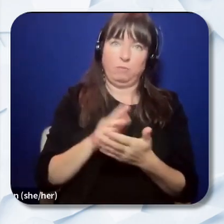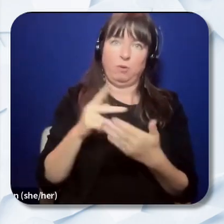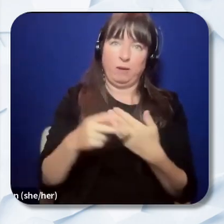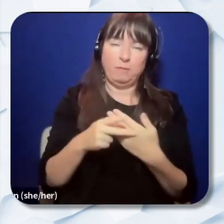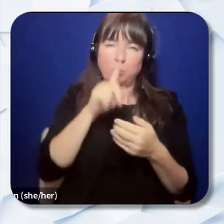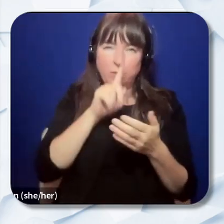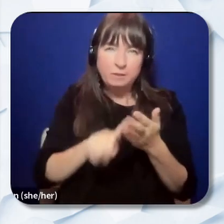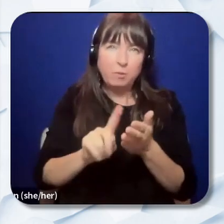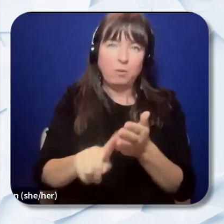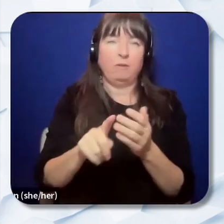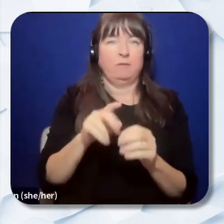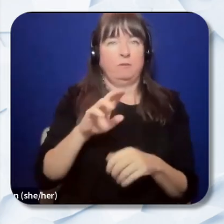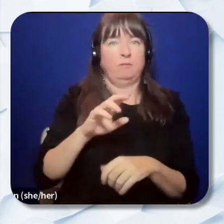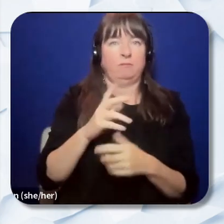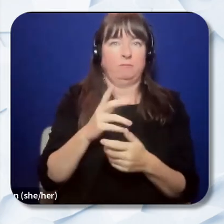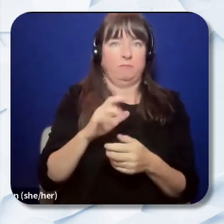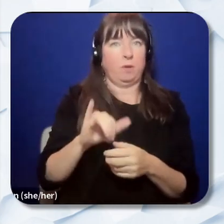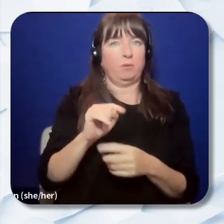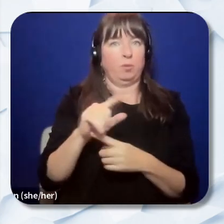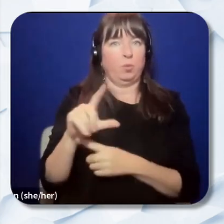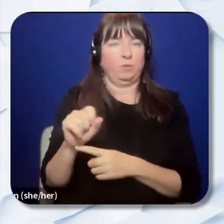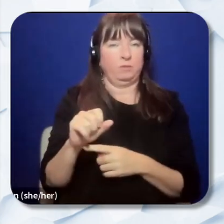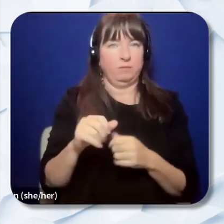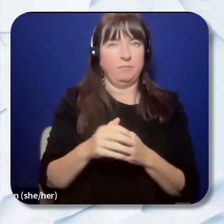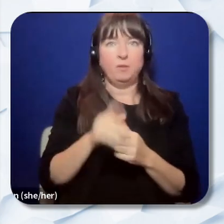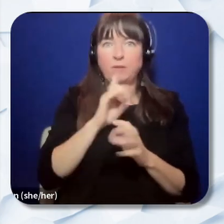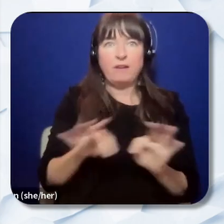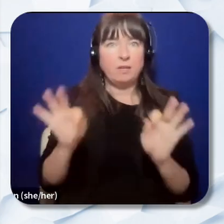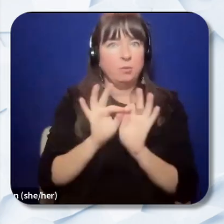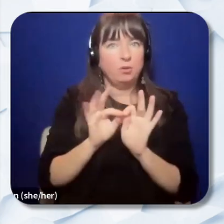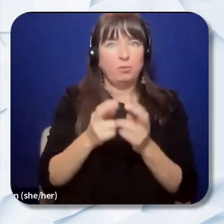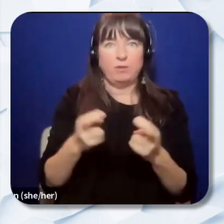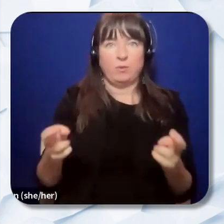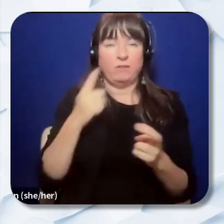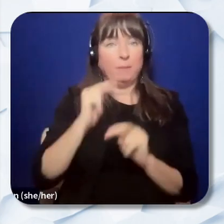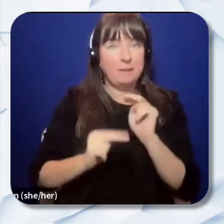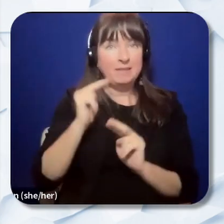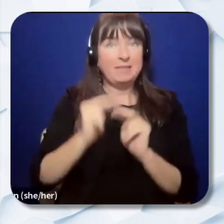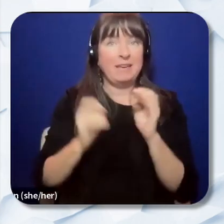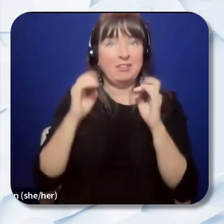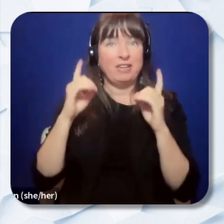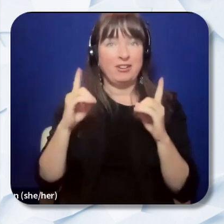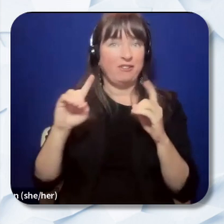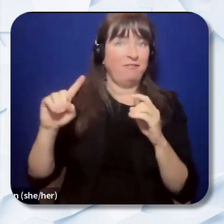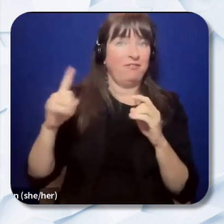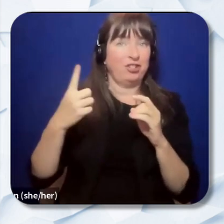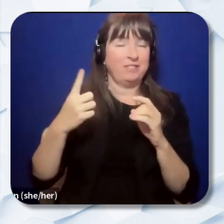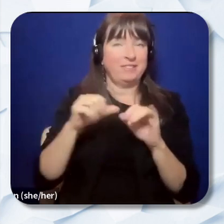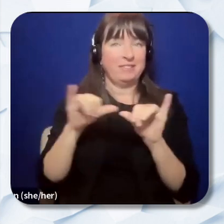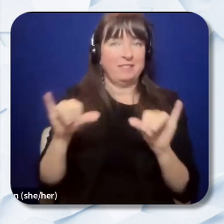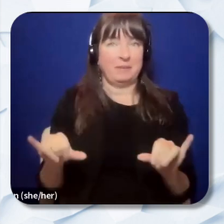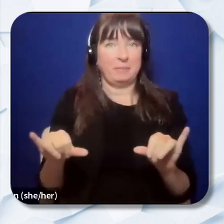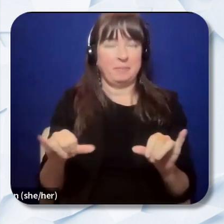tools. These tools are valuable resources for building an educator-first system that improves